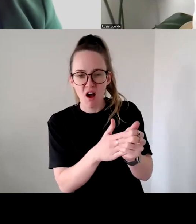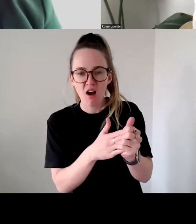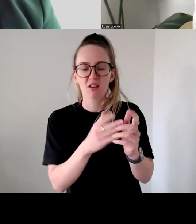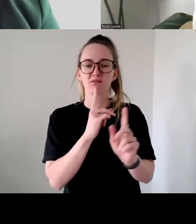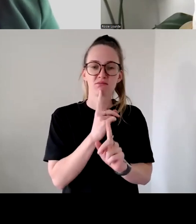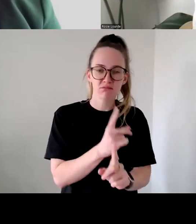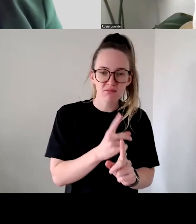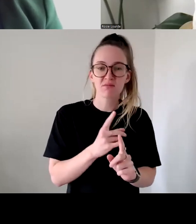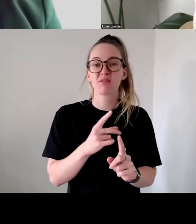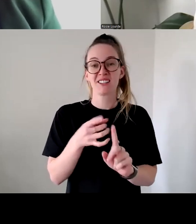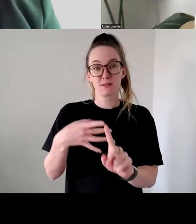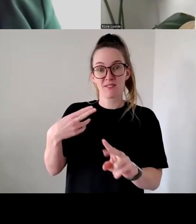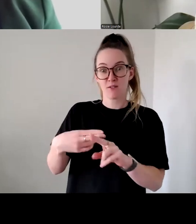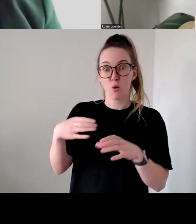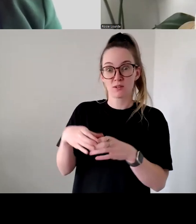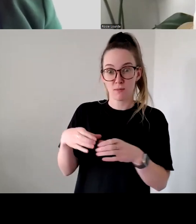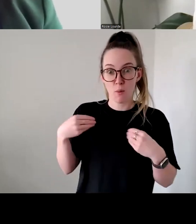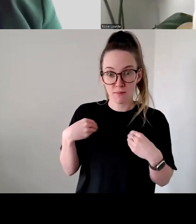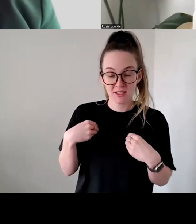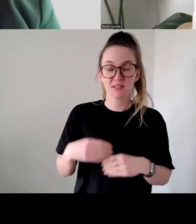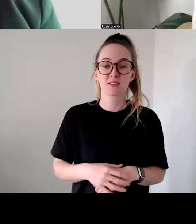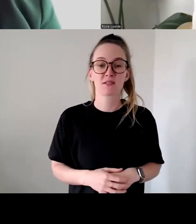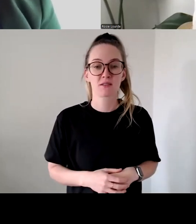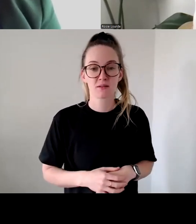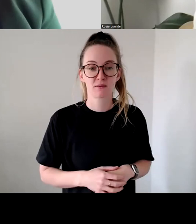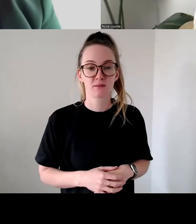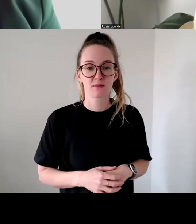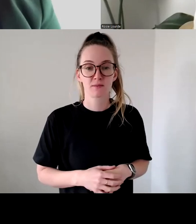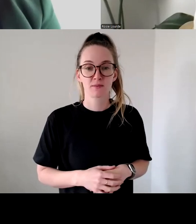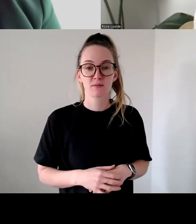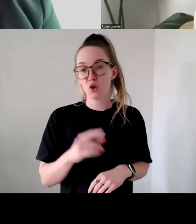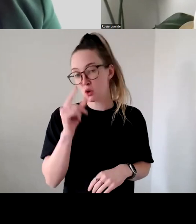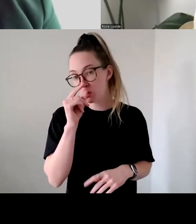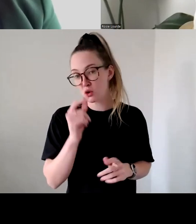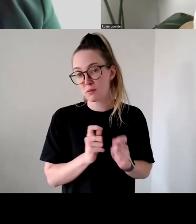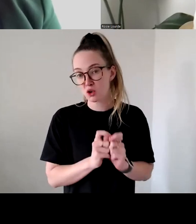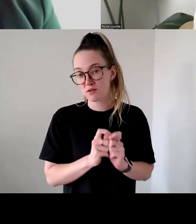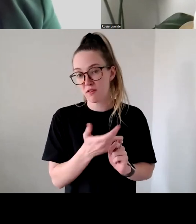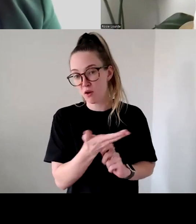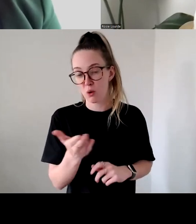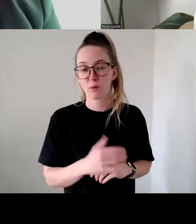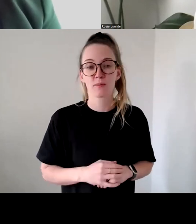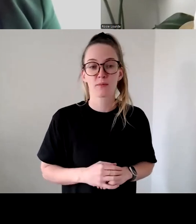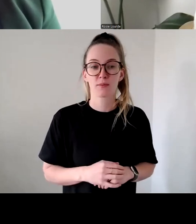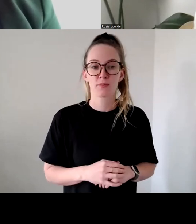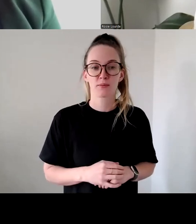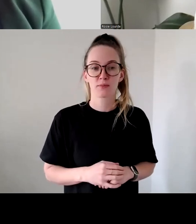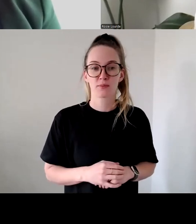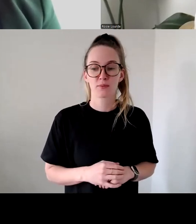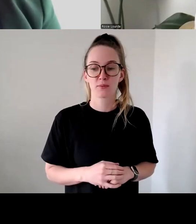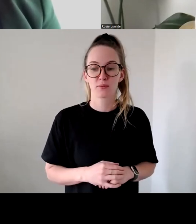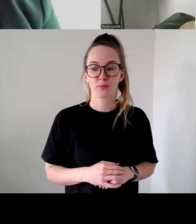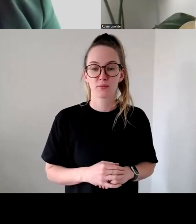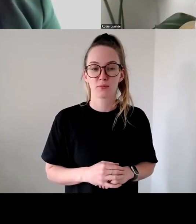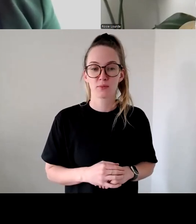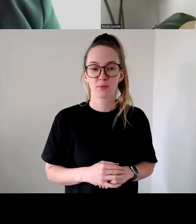businesses. And, so that might be useful. A consistent theme that our Creative Workplaces